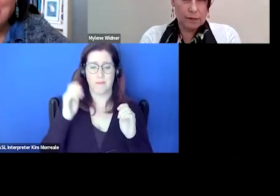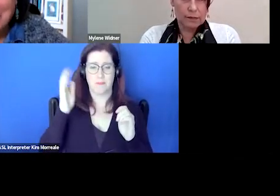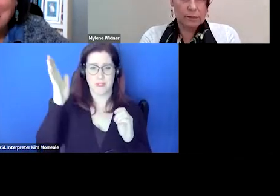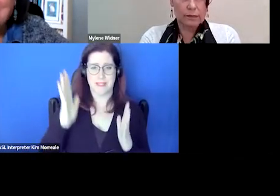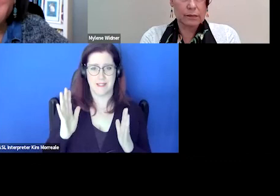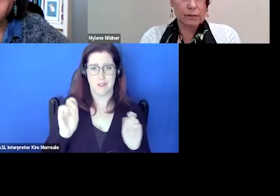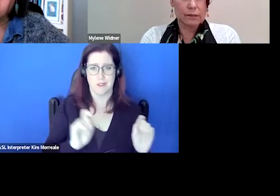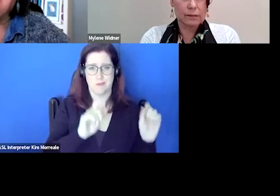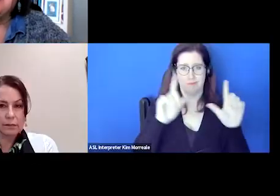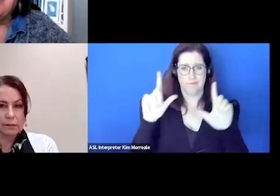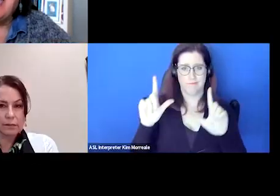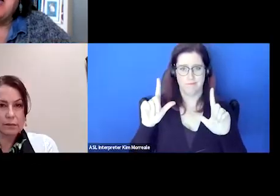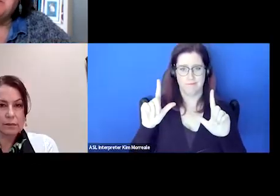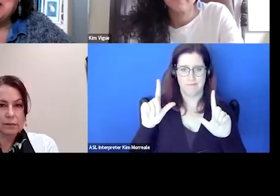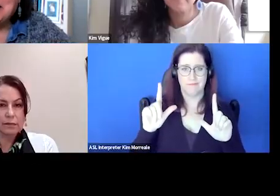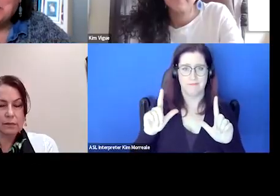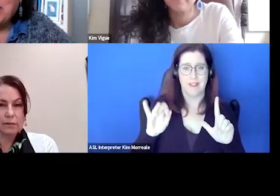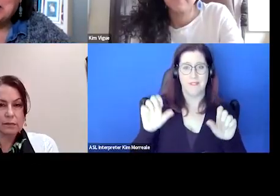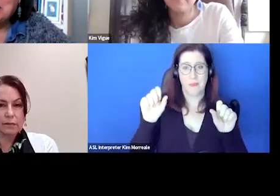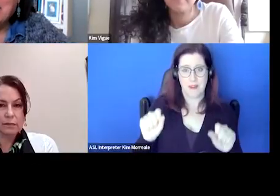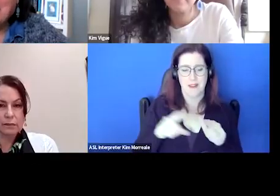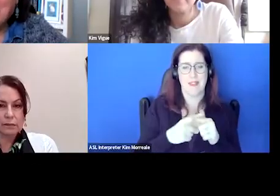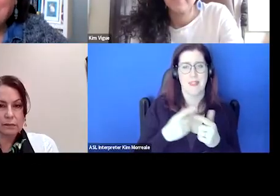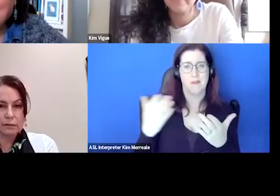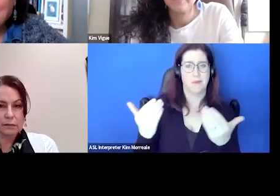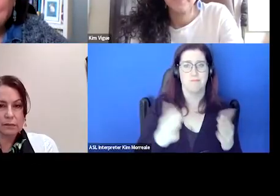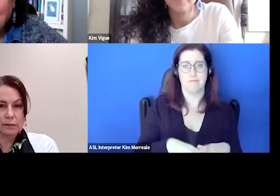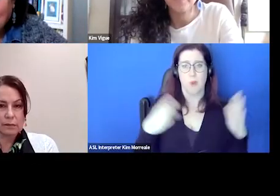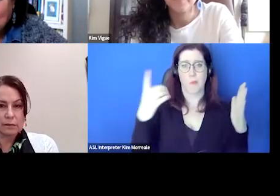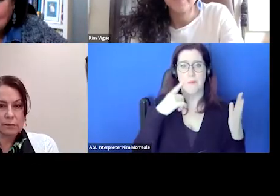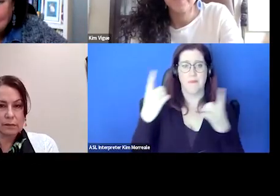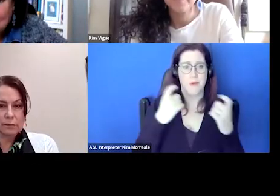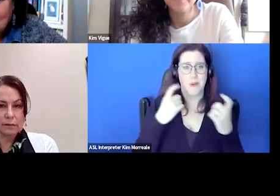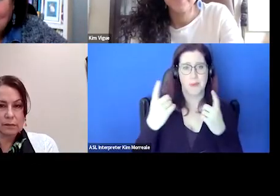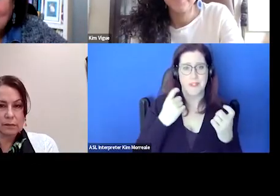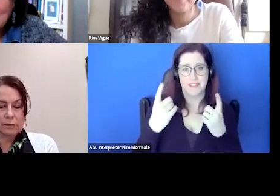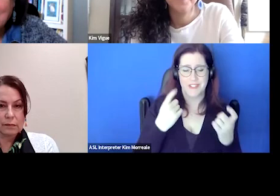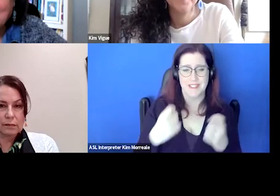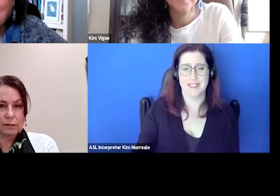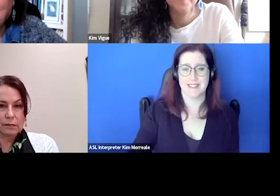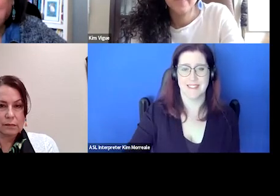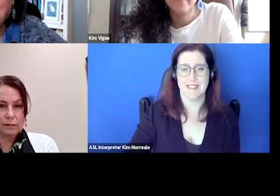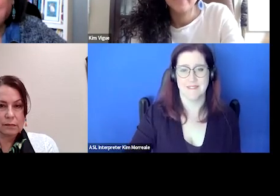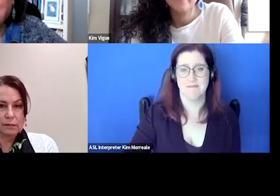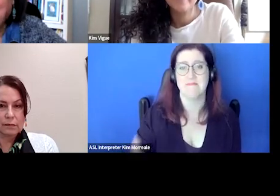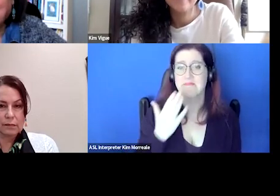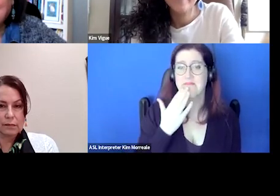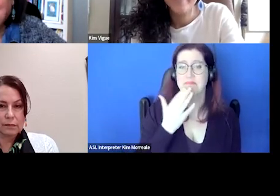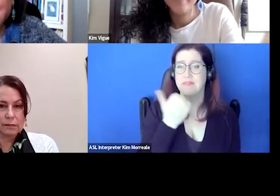if you're able, and we'll take some questions that came in. I just wanna thank everybody in advance